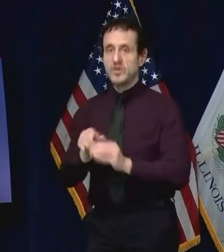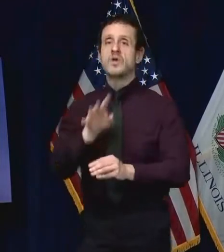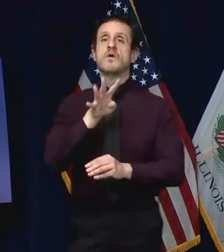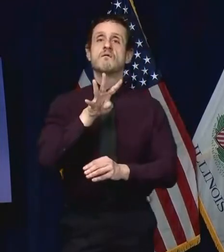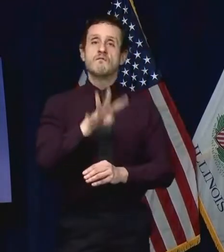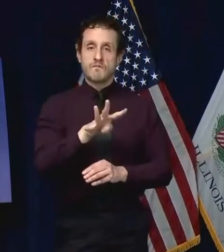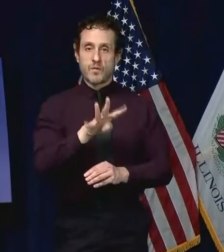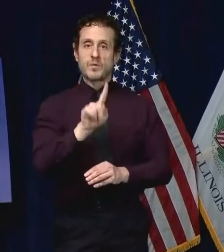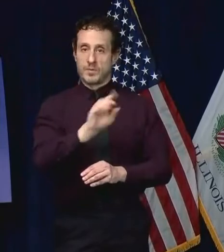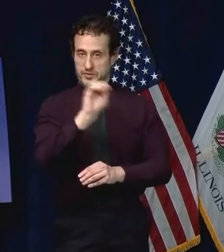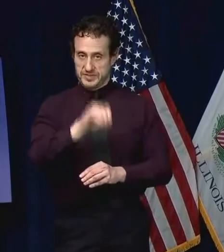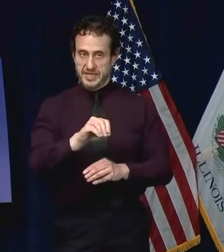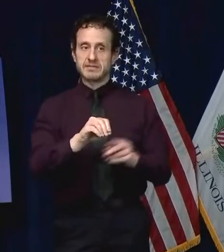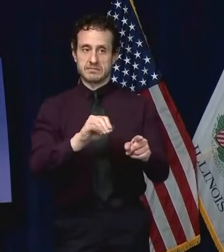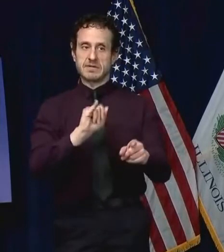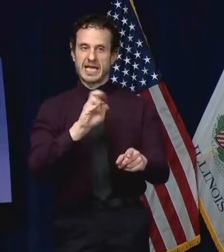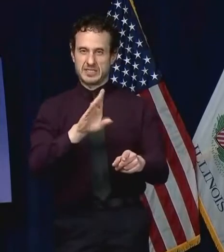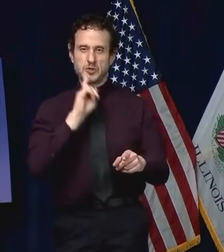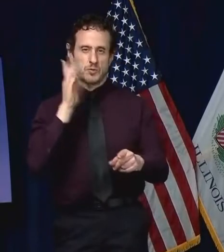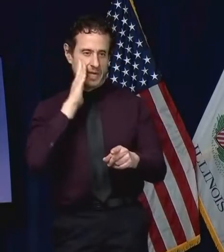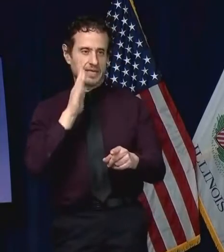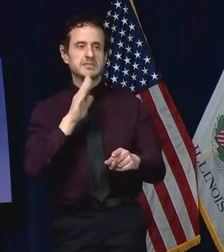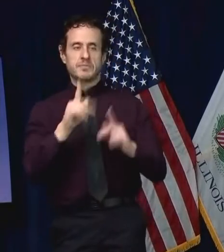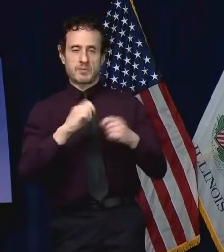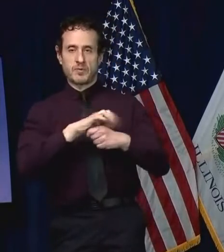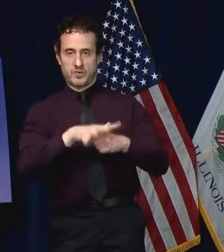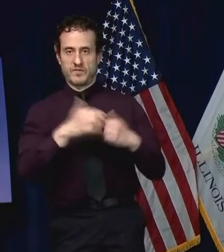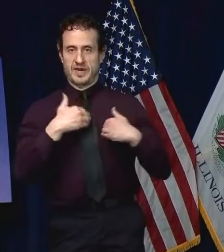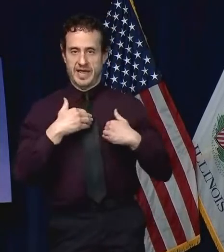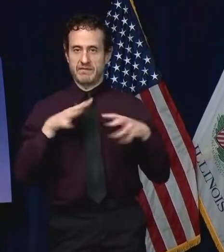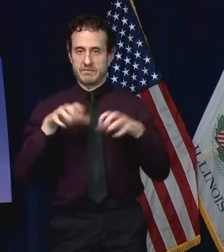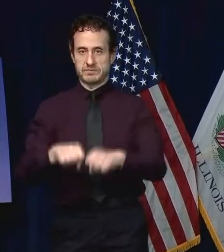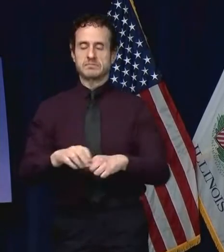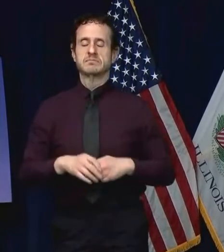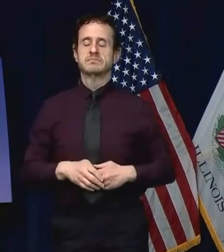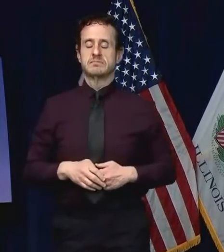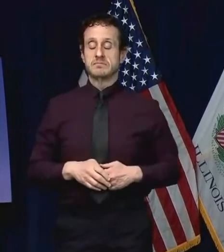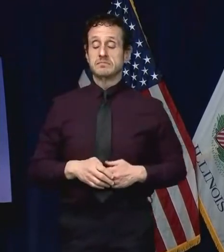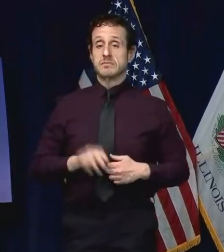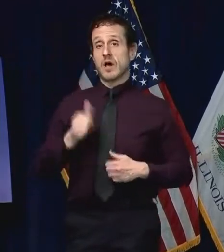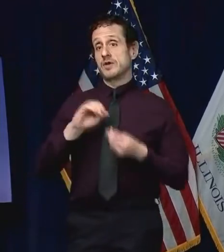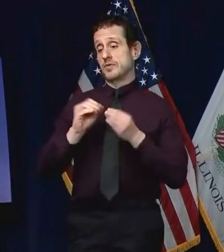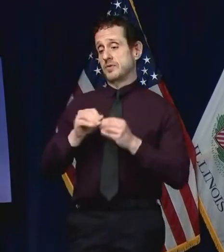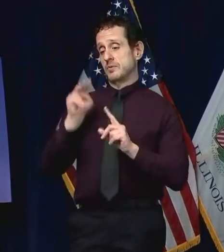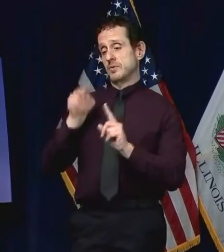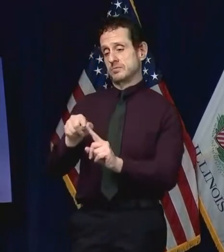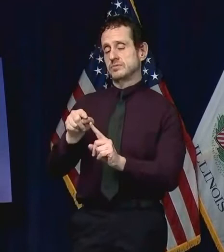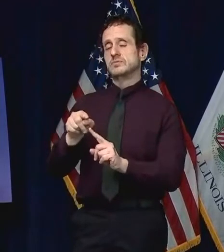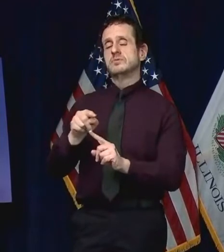three thousand one hundredbeds three thousand one hundred beds. three thousand one hundredbeds three thousand one hundred beds.Another critical metric to watch is the number of illinoisans with